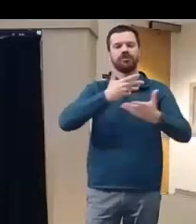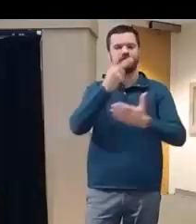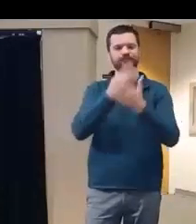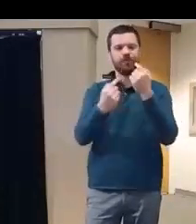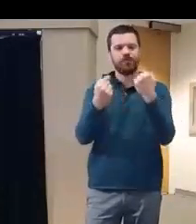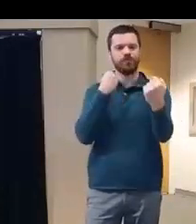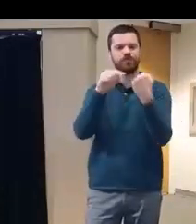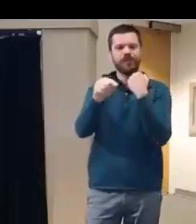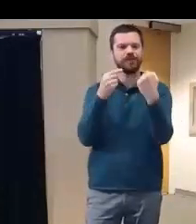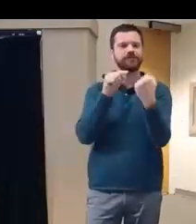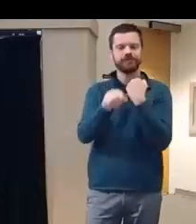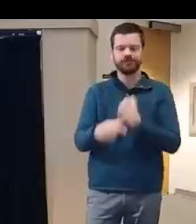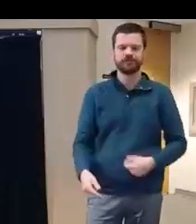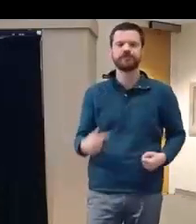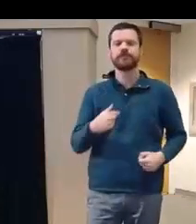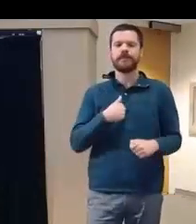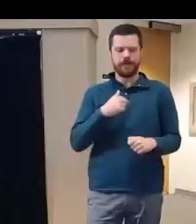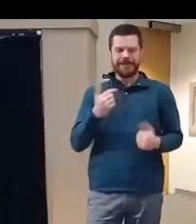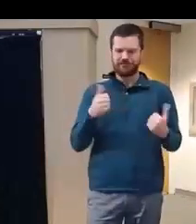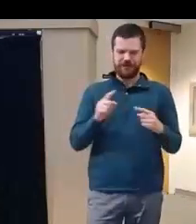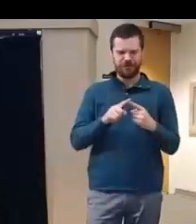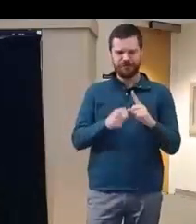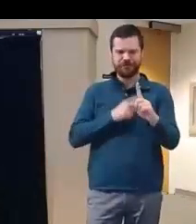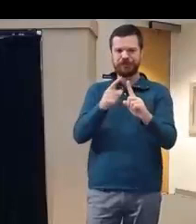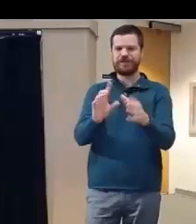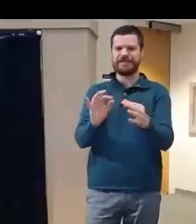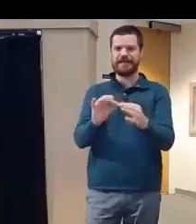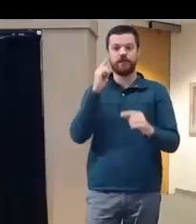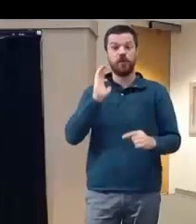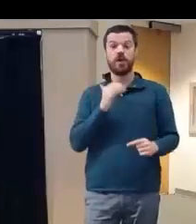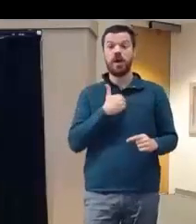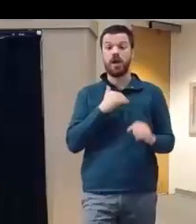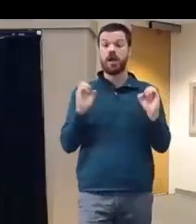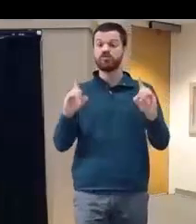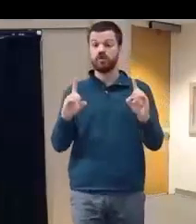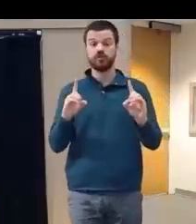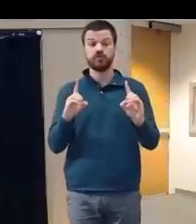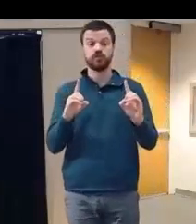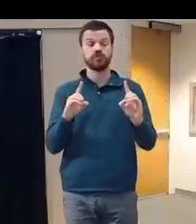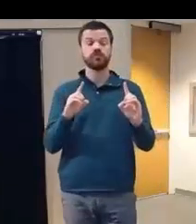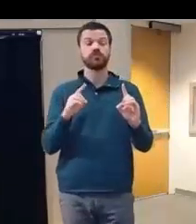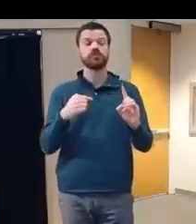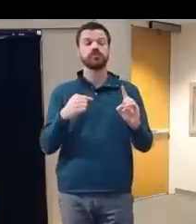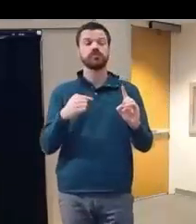I have taken a crack at a mission statement here for our educational mission that I will admit was